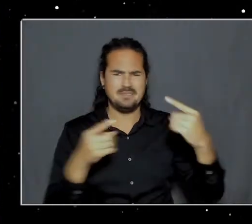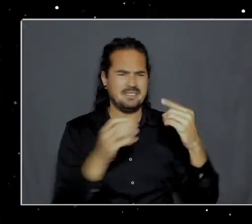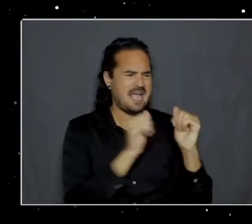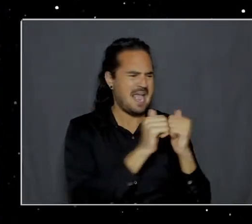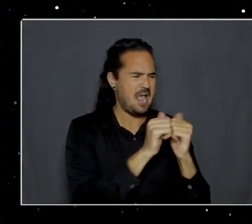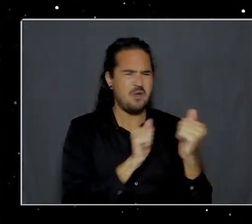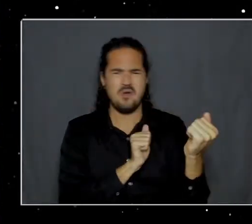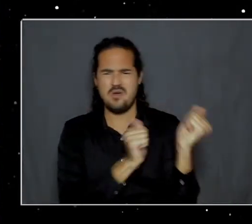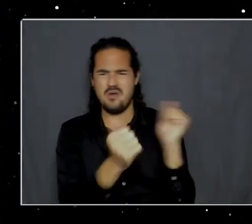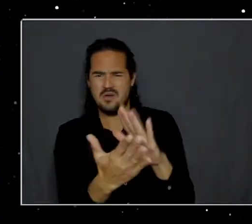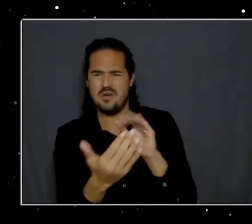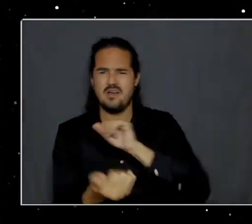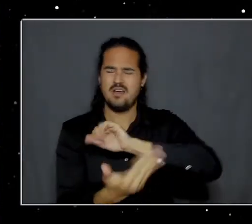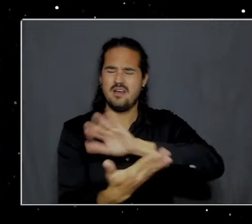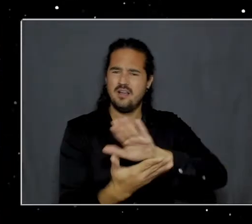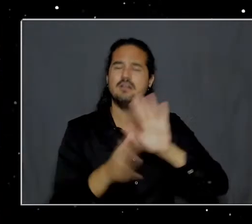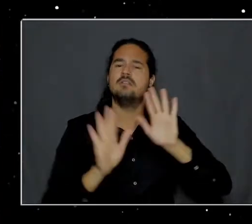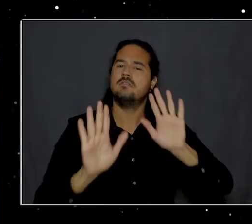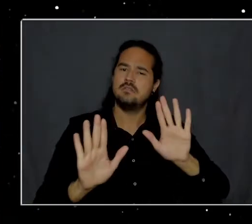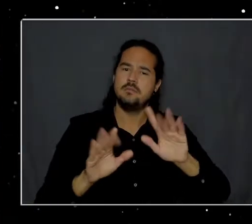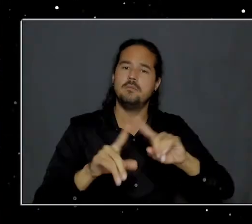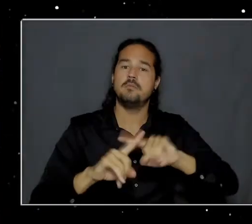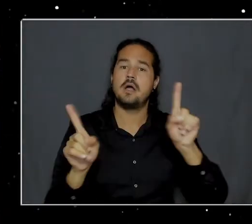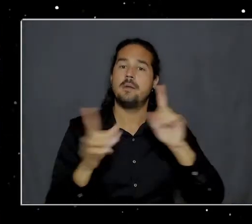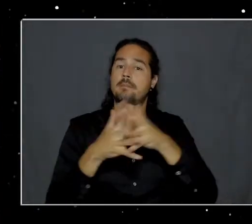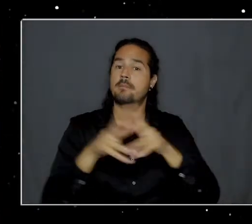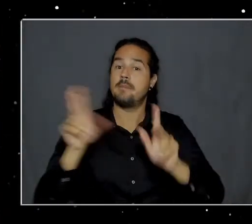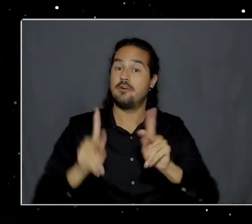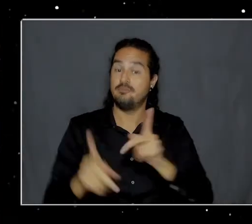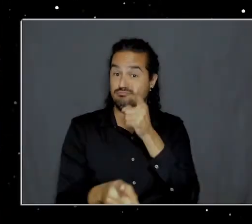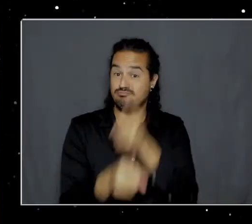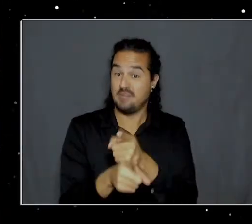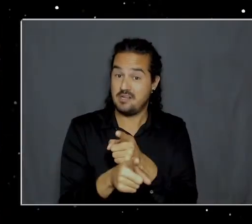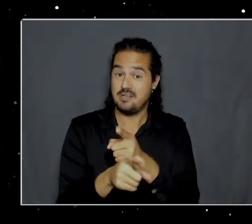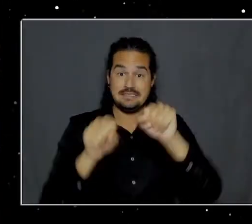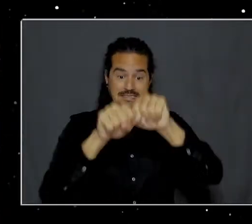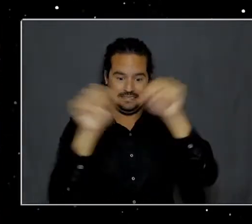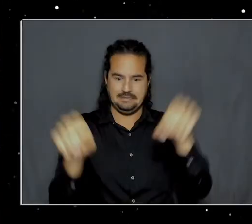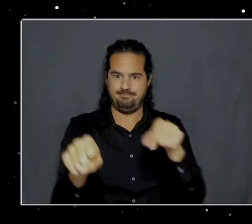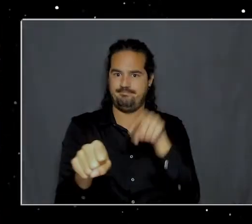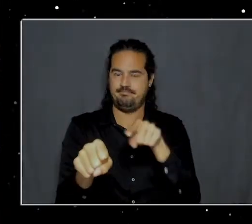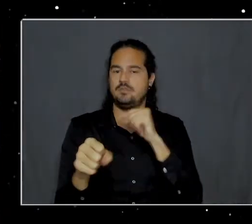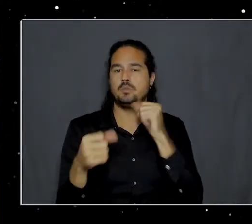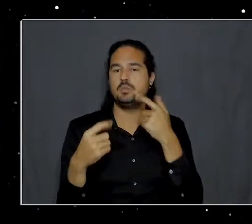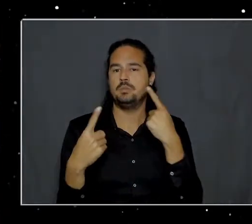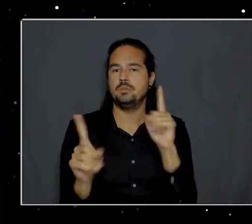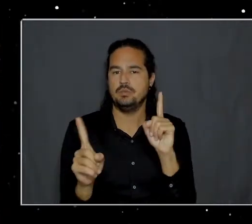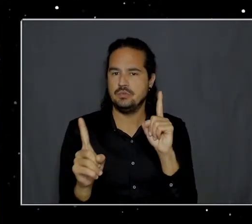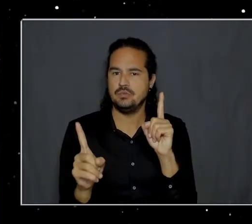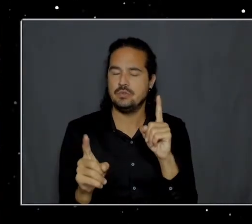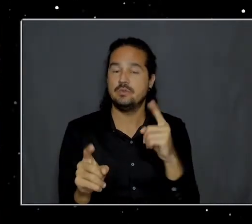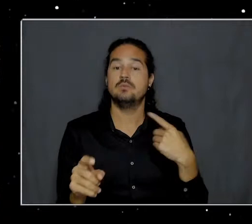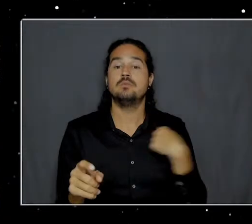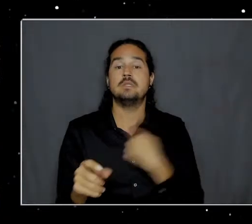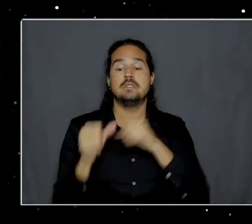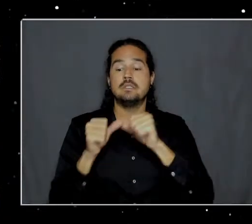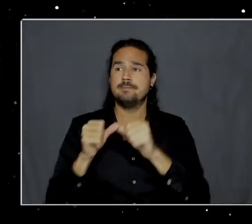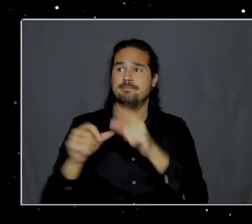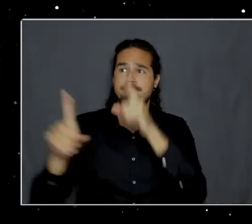THEY SAY, "IT'S SYSTEMATIC. SOMETHING'S NOT WORKING." NOW, THERE MAY BE SERIOUS DISAGREEMENT AS TO HOW YOU FIX IT.